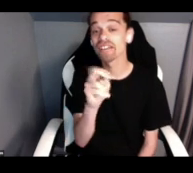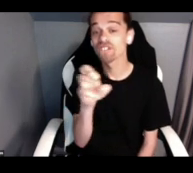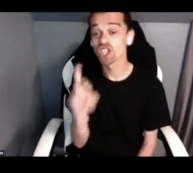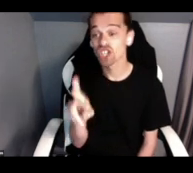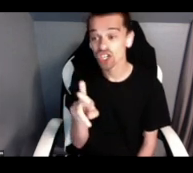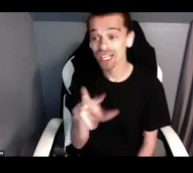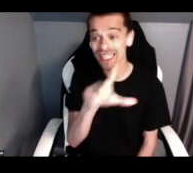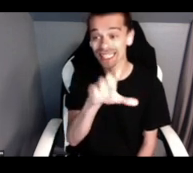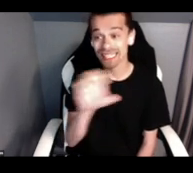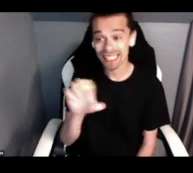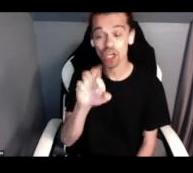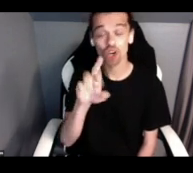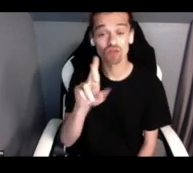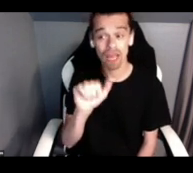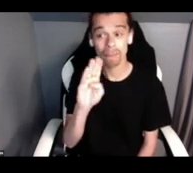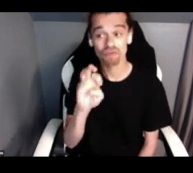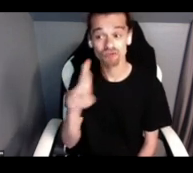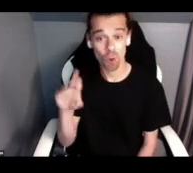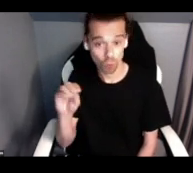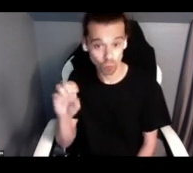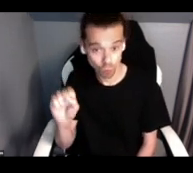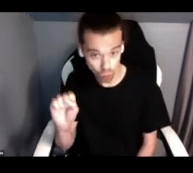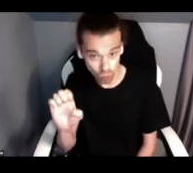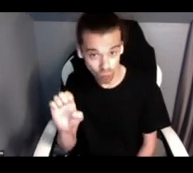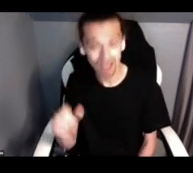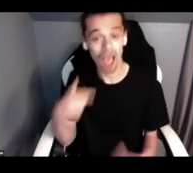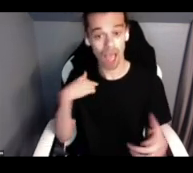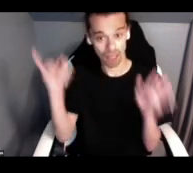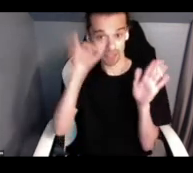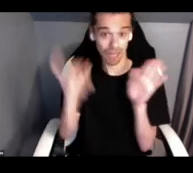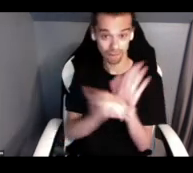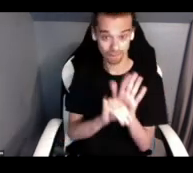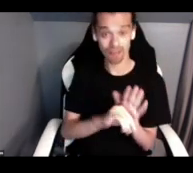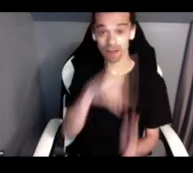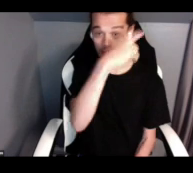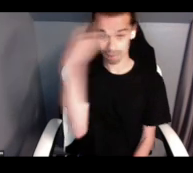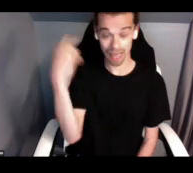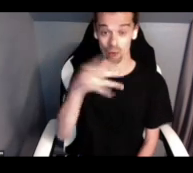I identify as a Black woman with physical disabilities.